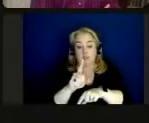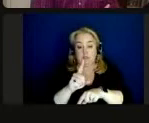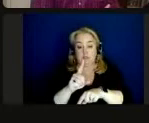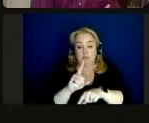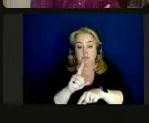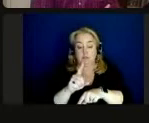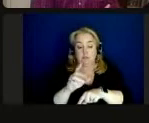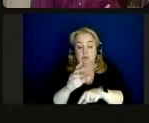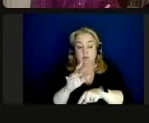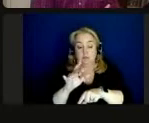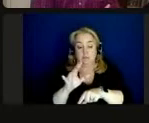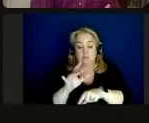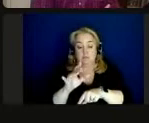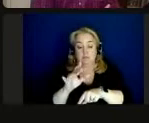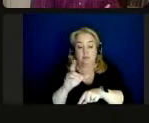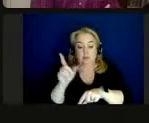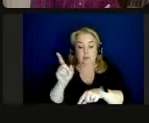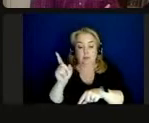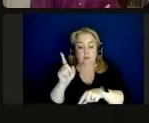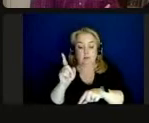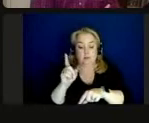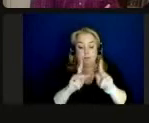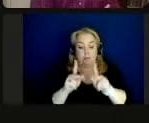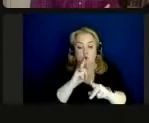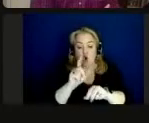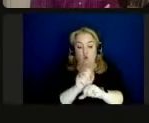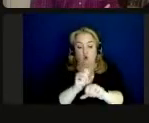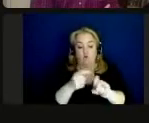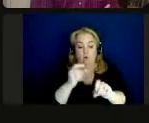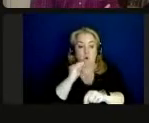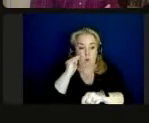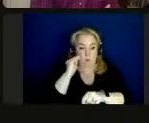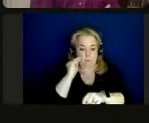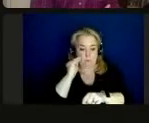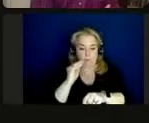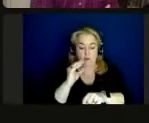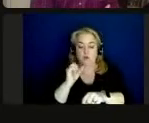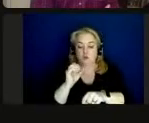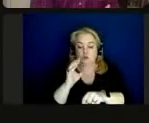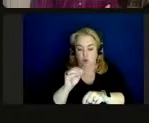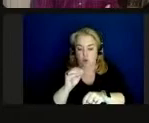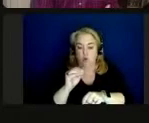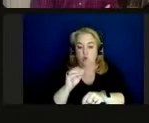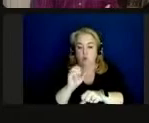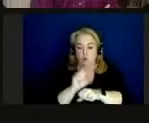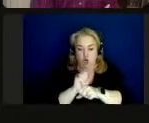INK ABOUT WHA THOSE RENUES